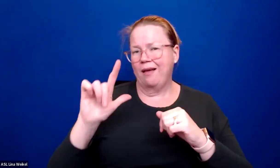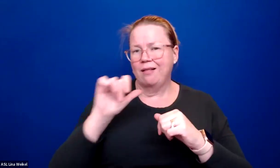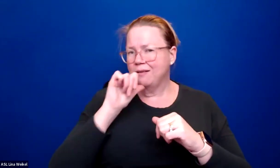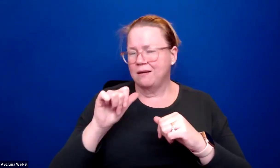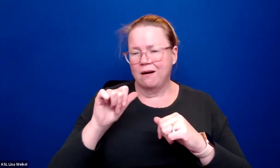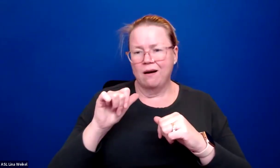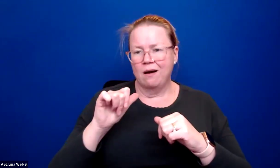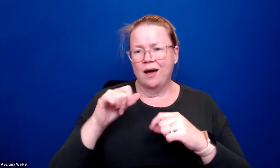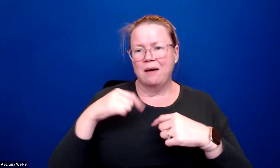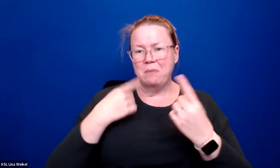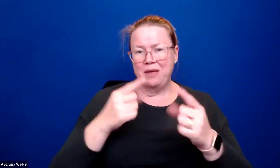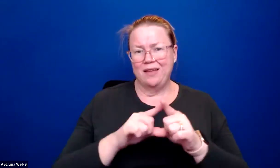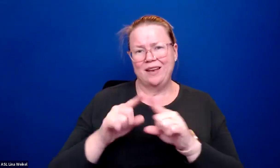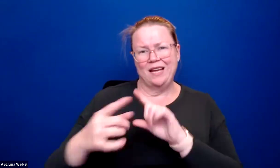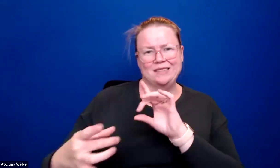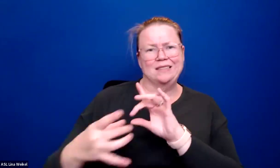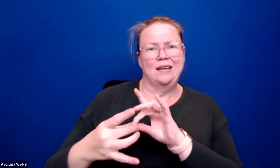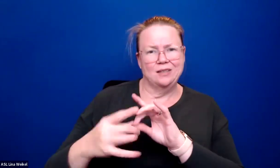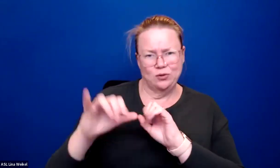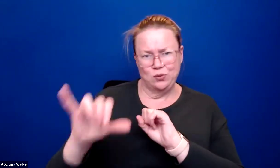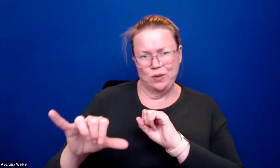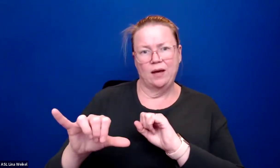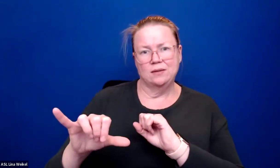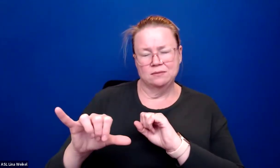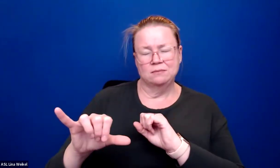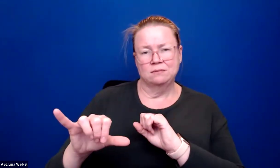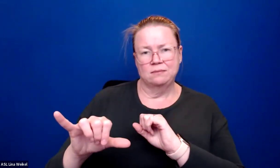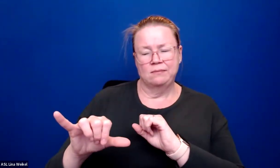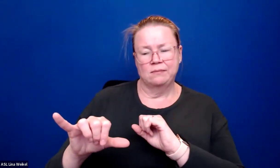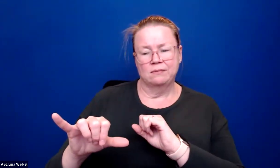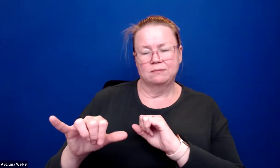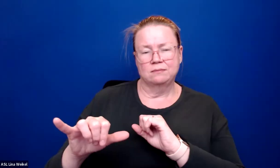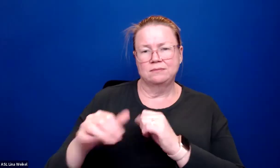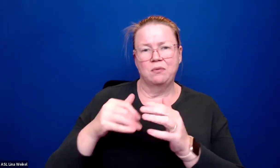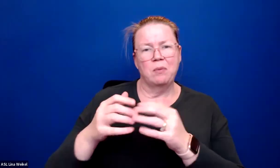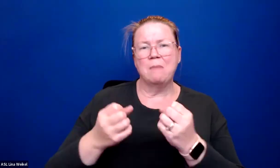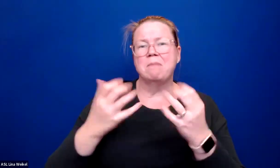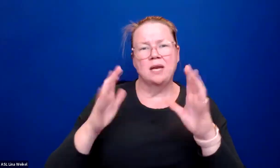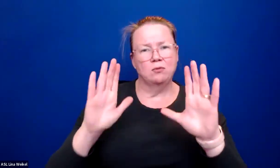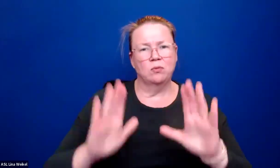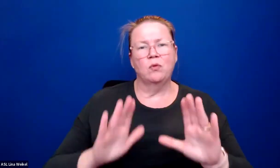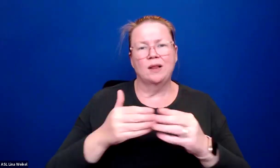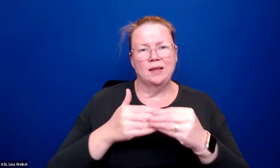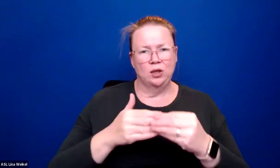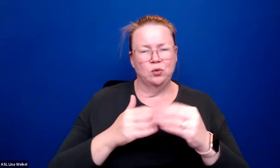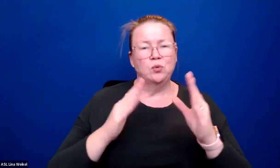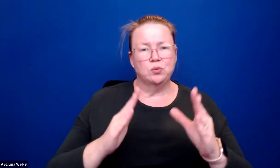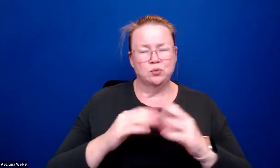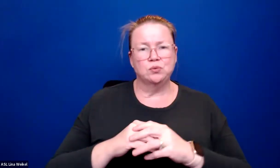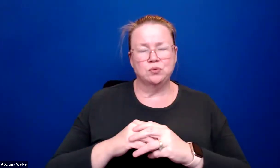Andy Padilla: quite as connected to it, despite it. Andy Padilla: Lot of the great leaders. Andy Padilla: folks who